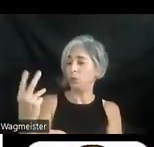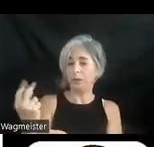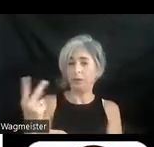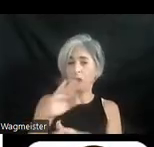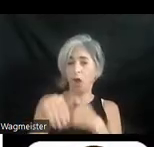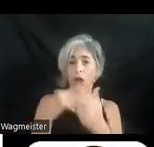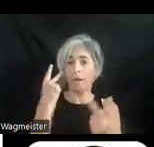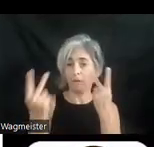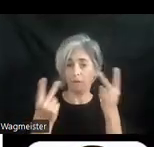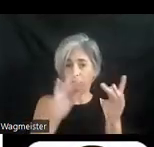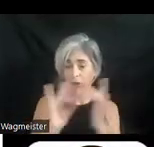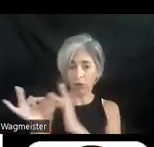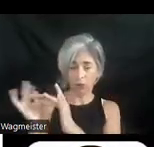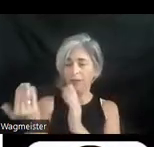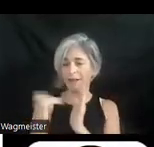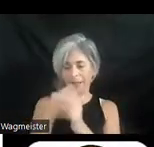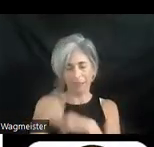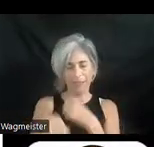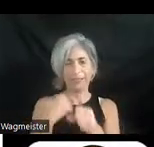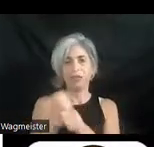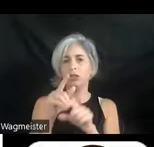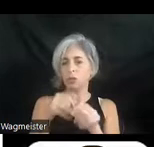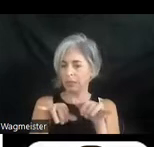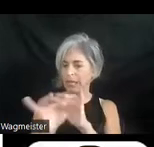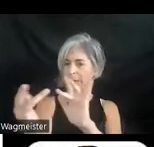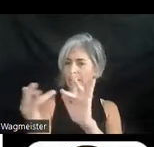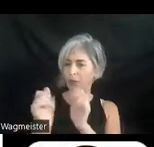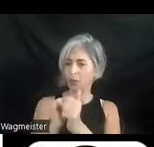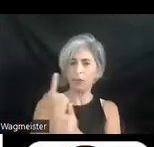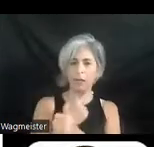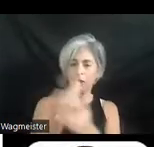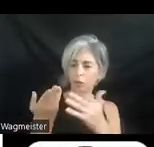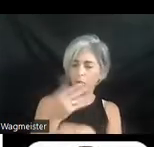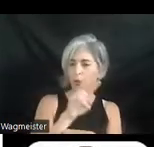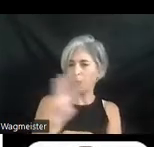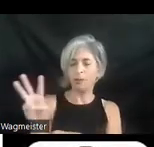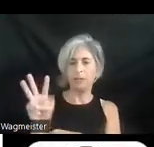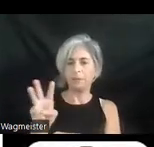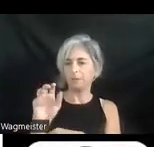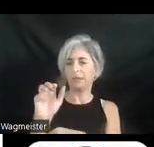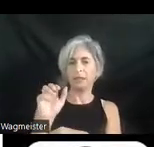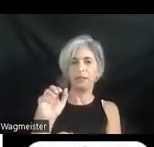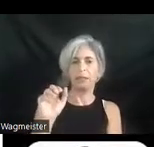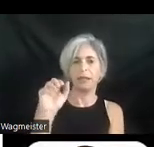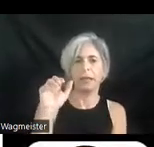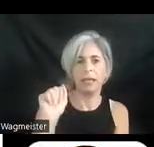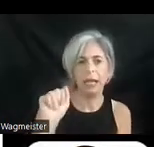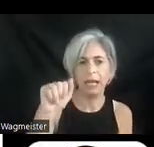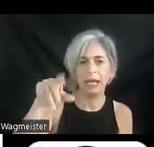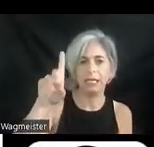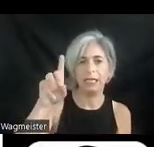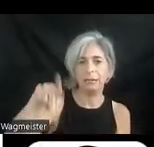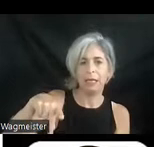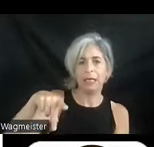again this year. You can stay in touch with us through the website adp.adc.org. We're